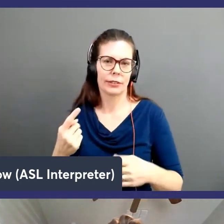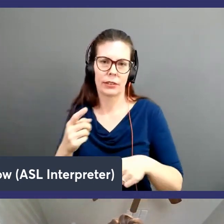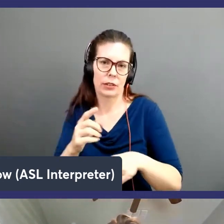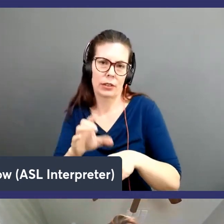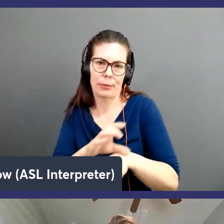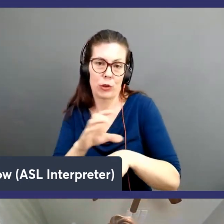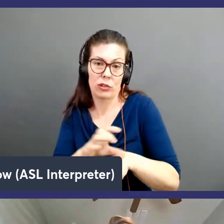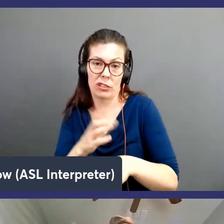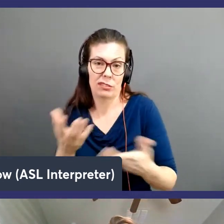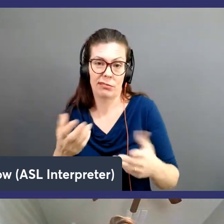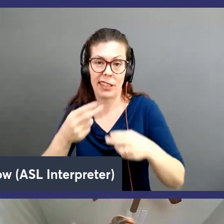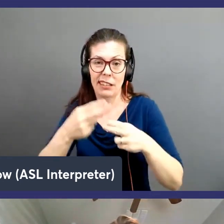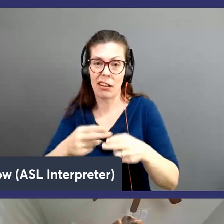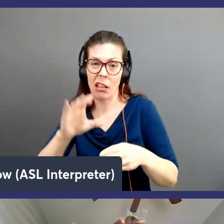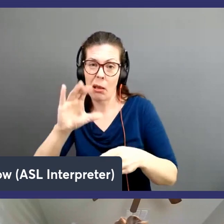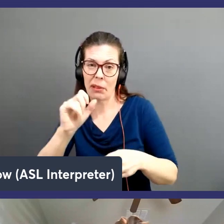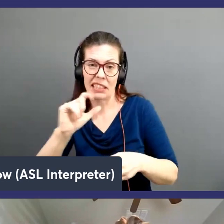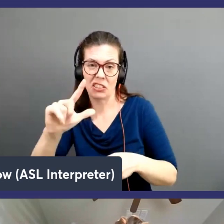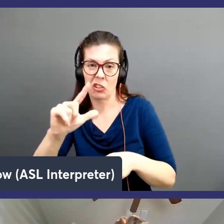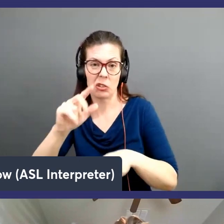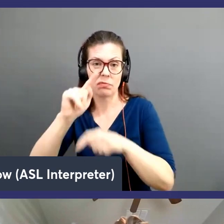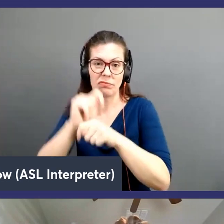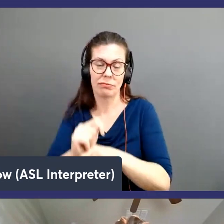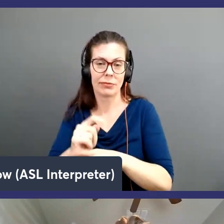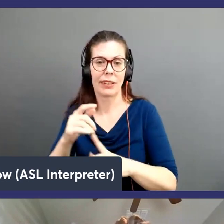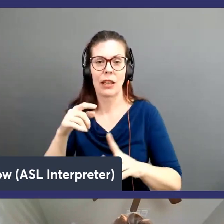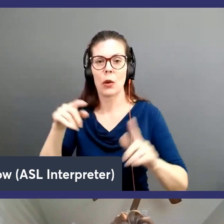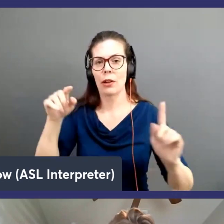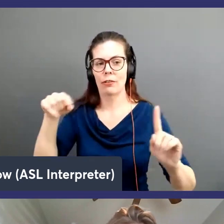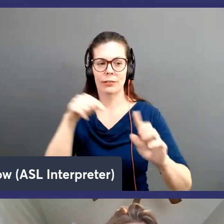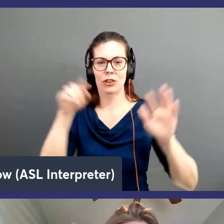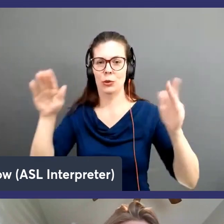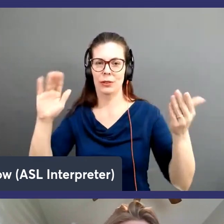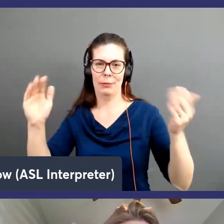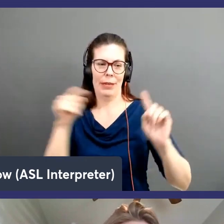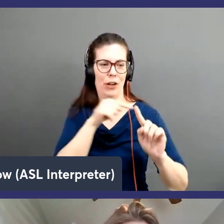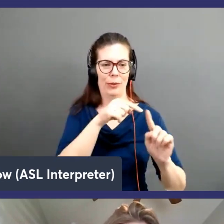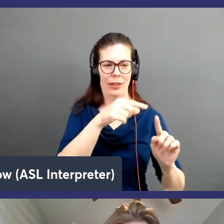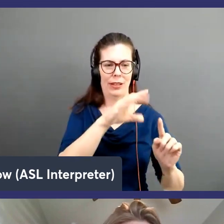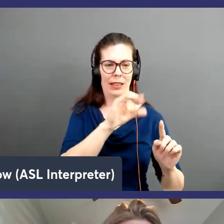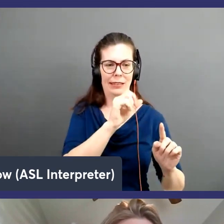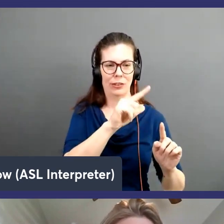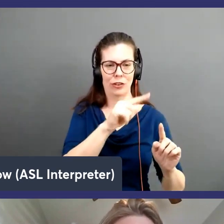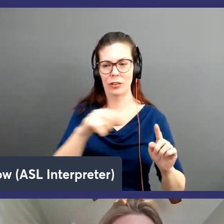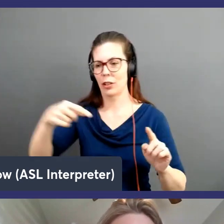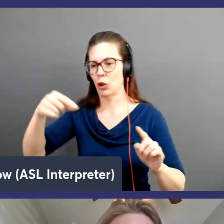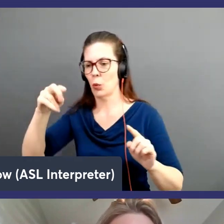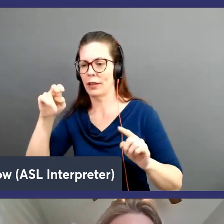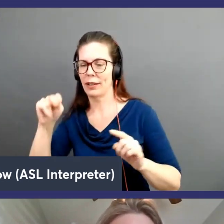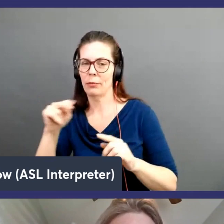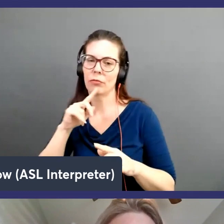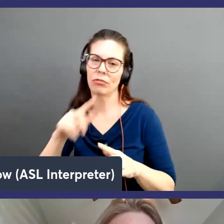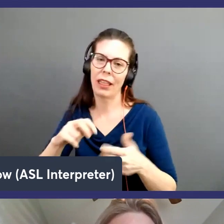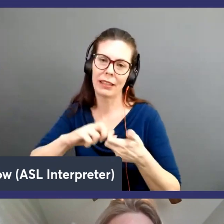They call them classical to differentiate from quantum. They're different types of physics that apply at different scales.